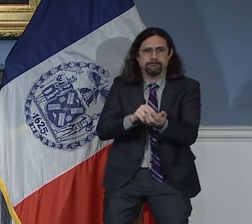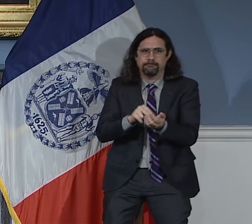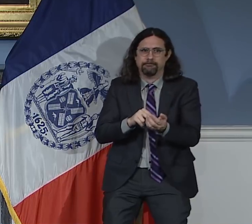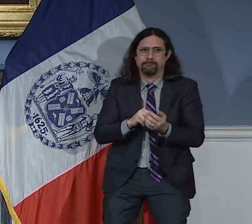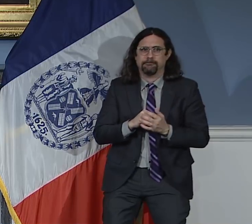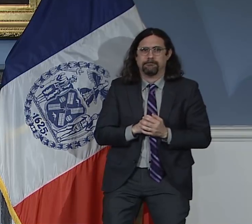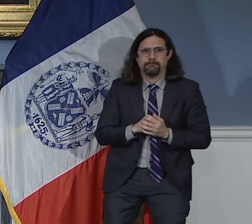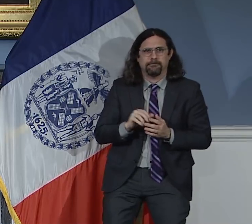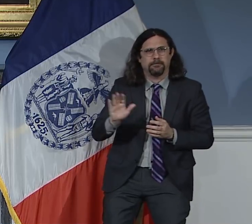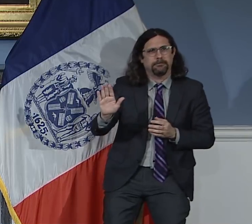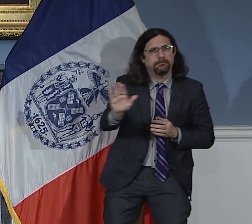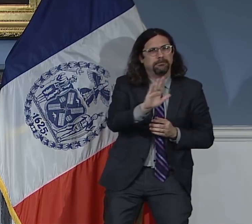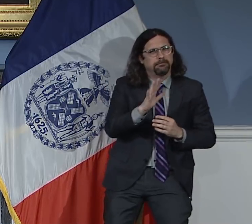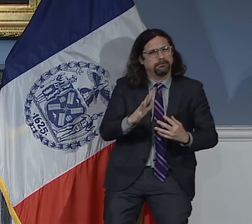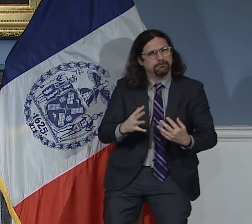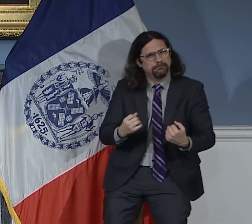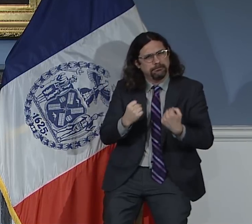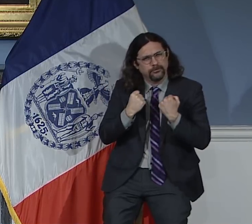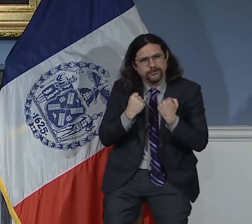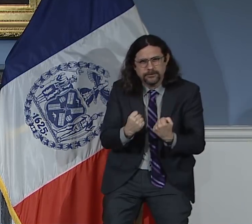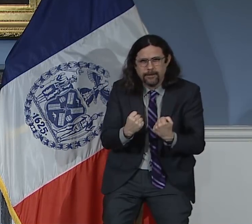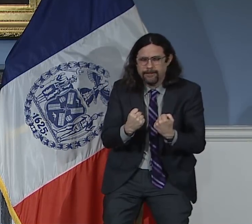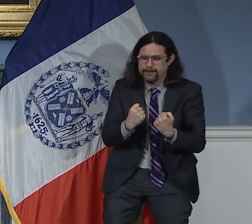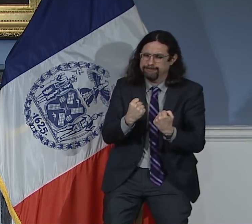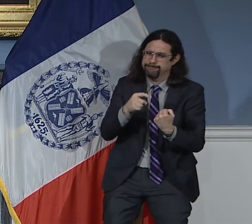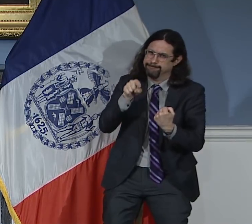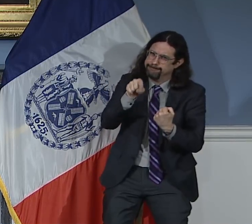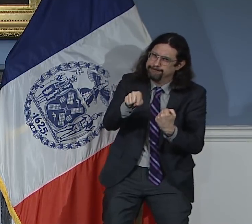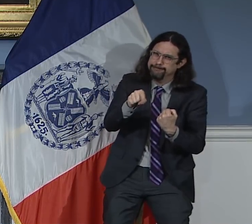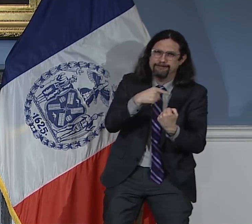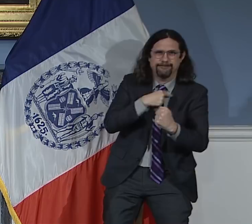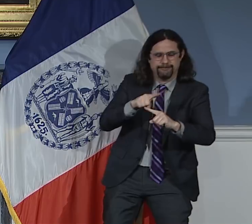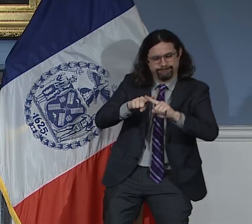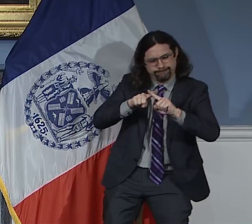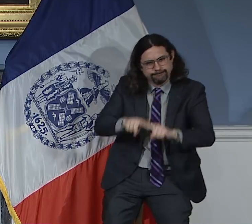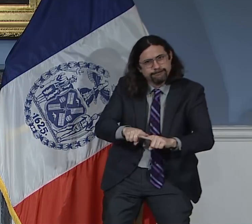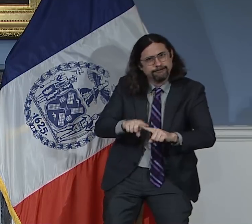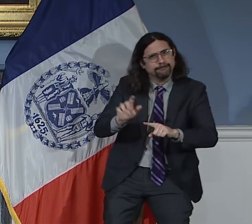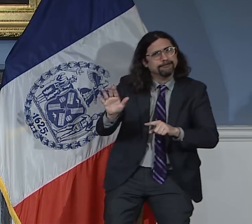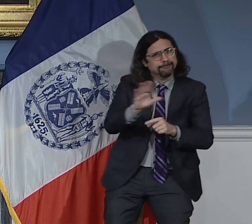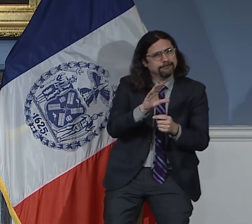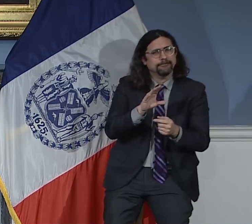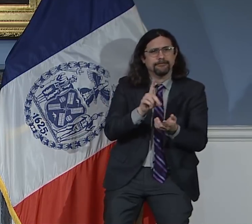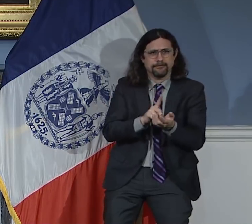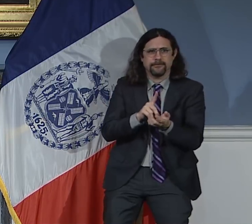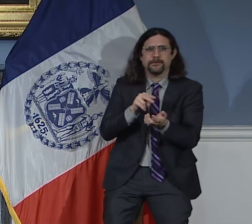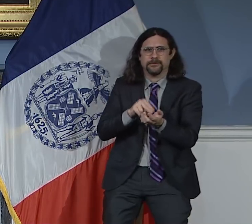NCODIITO.NS THEIR STRENGTH, THEIR COURAGE,